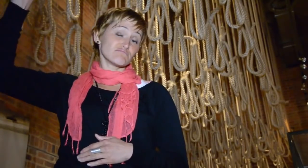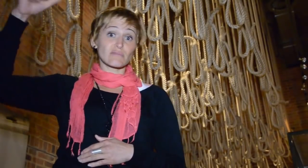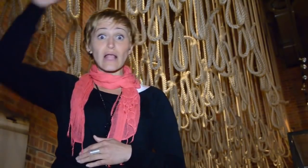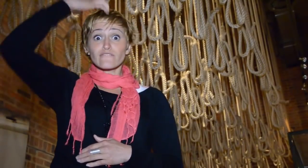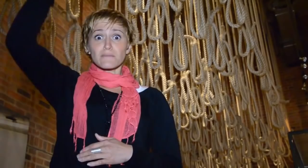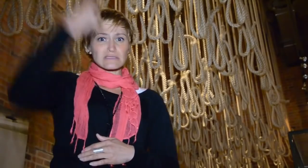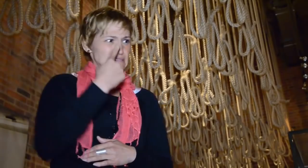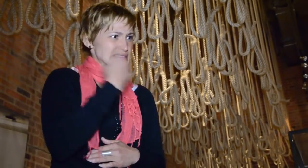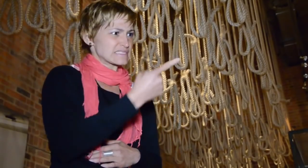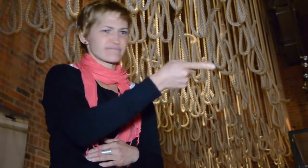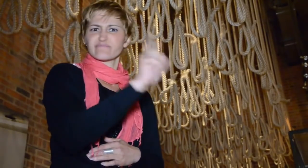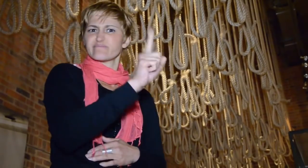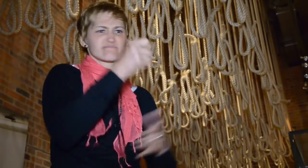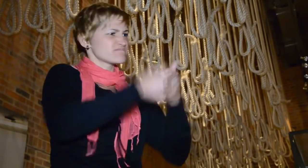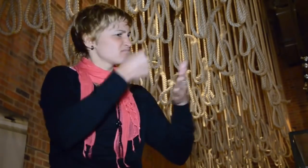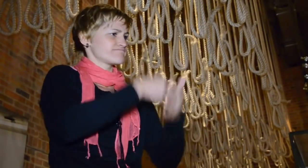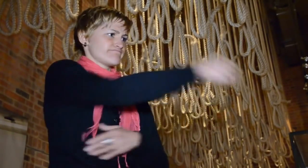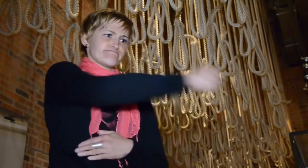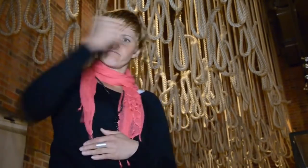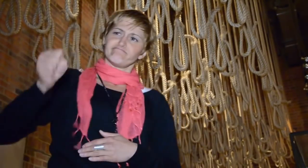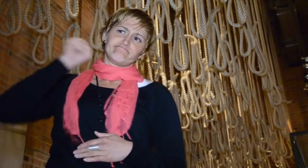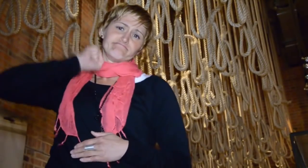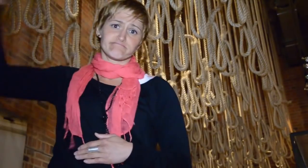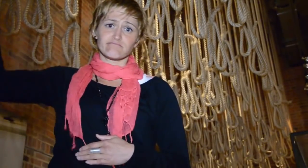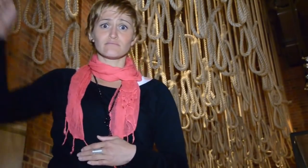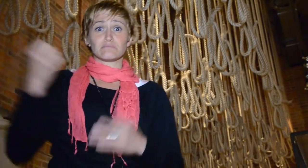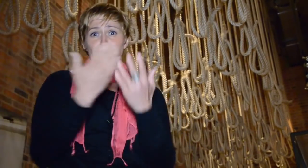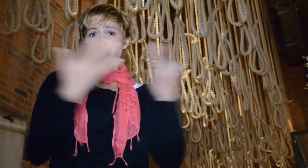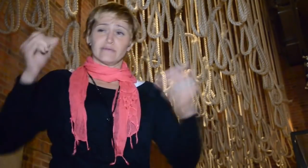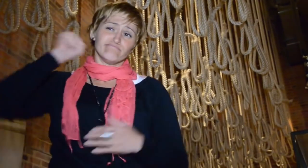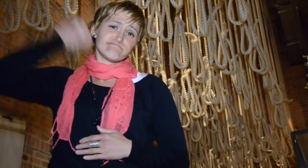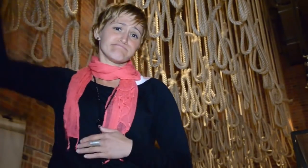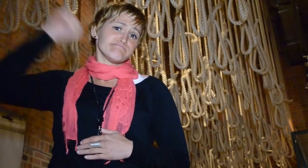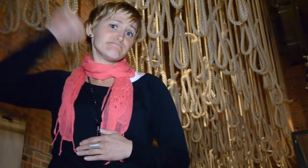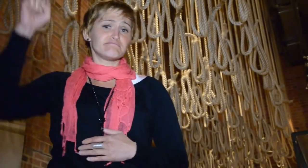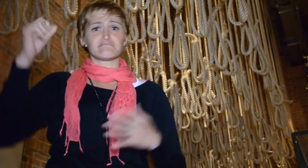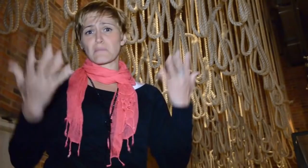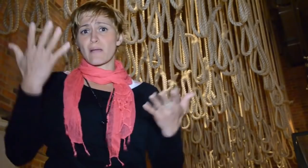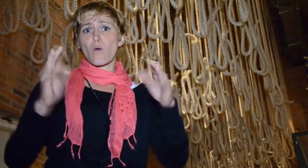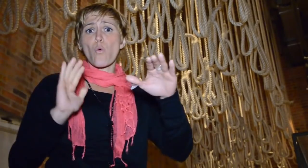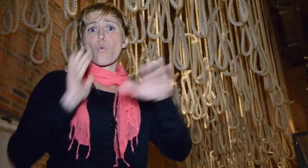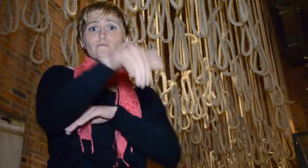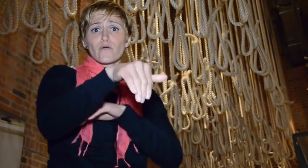The government imposed the capital punishment of hanging for anti-apartheid activity, and many